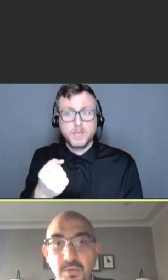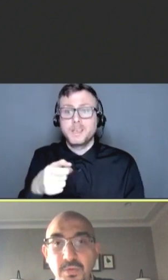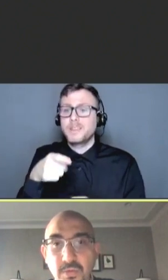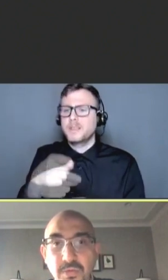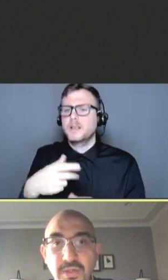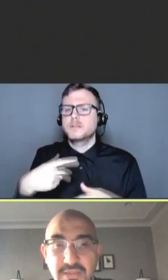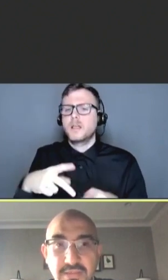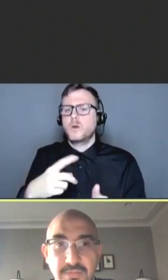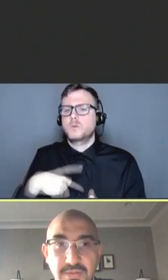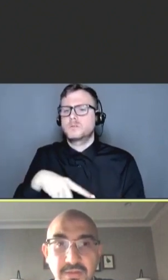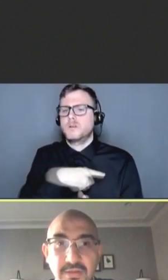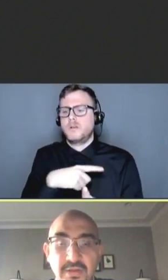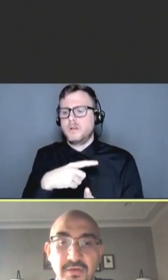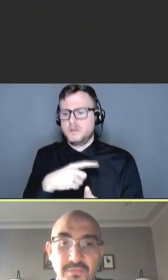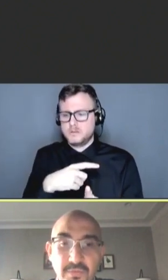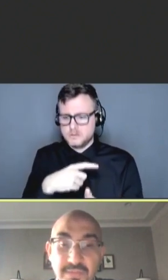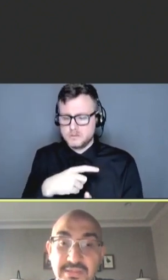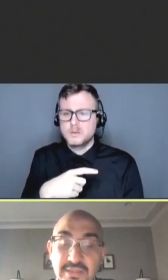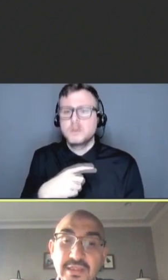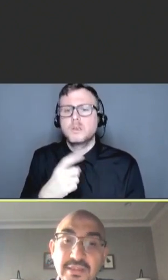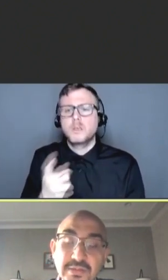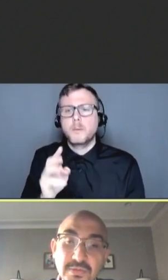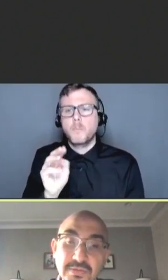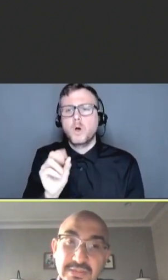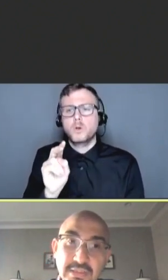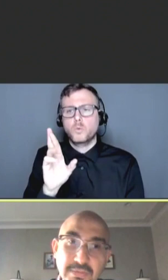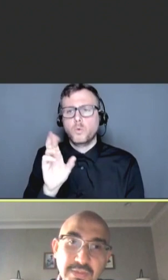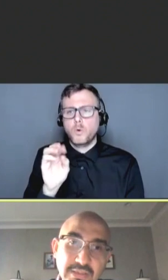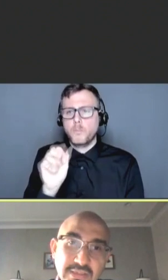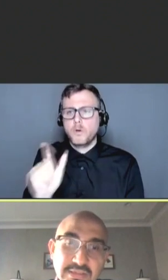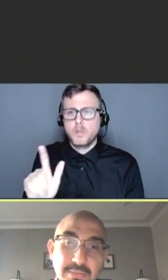to -- once we had the monoclonal antibody from these single cell sorted cells, we can test the